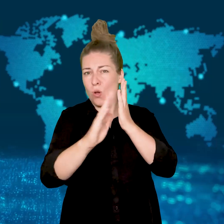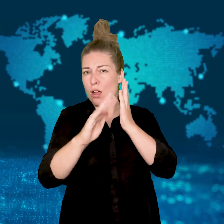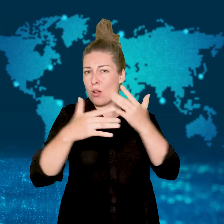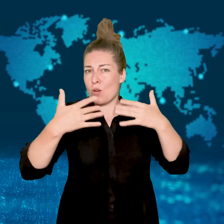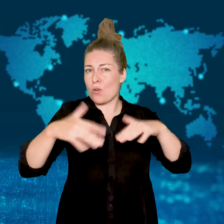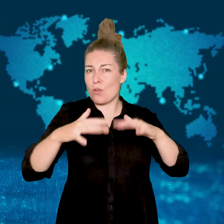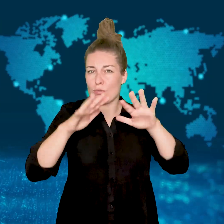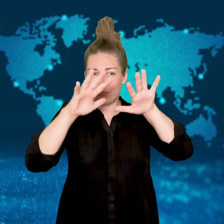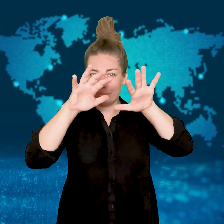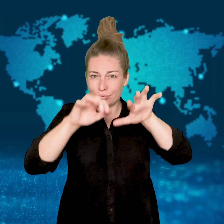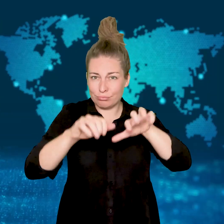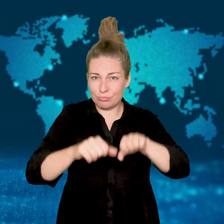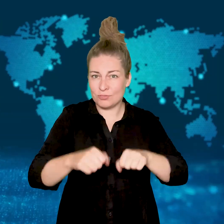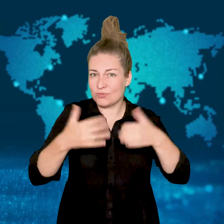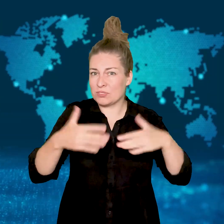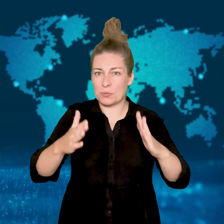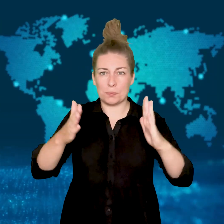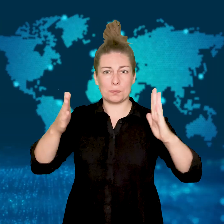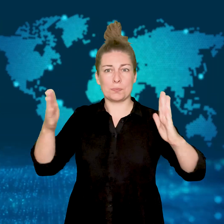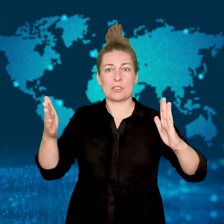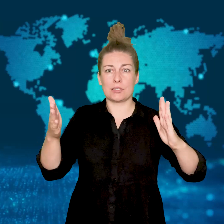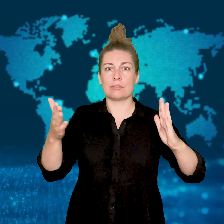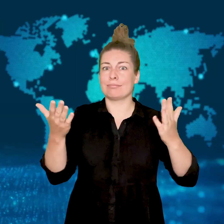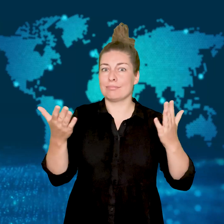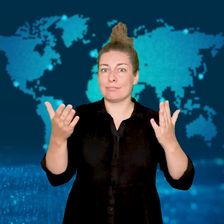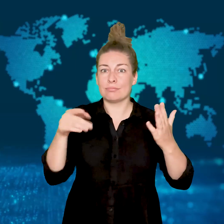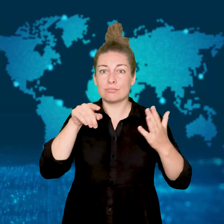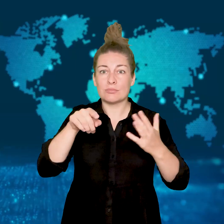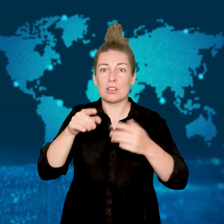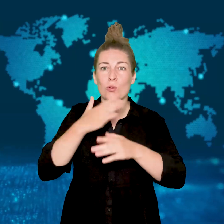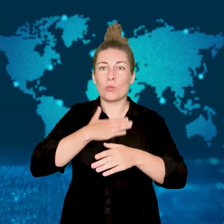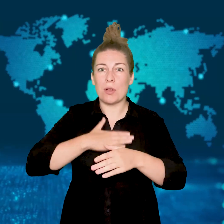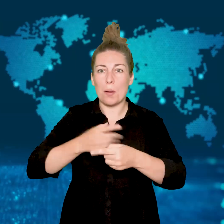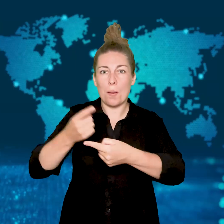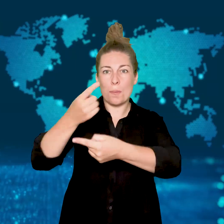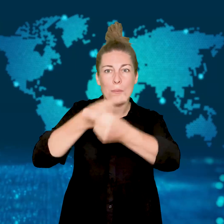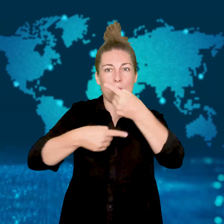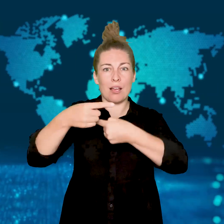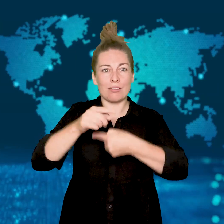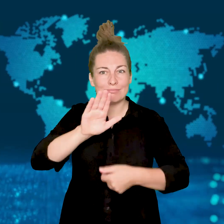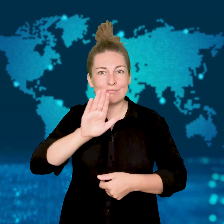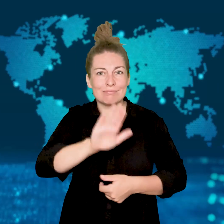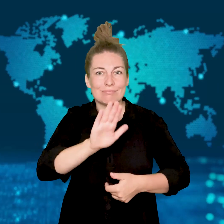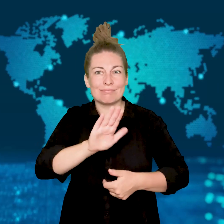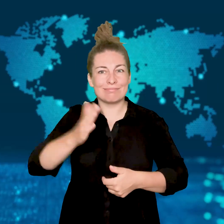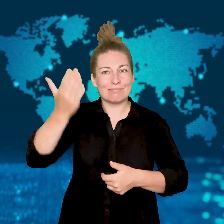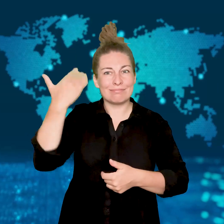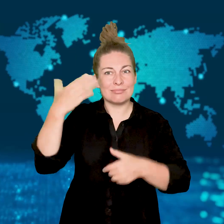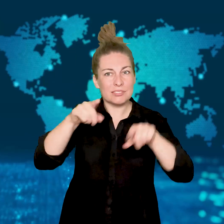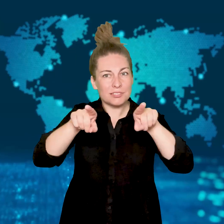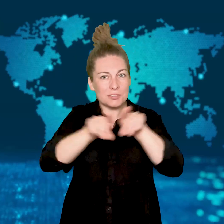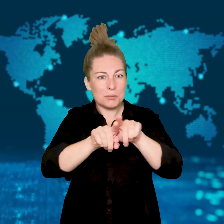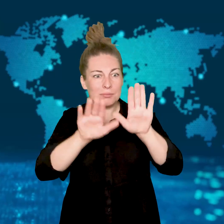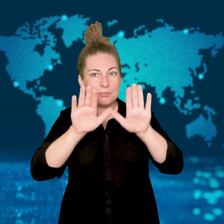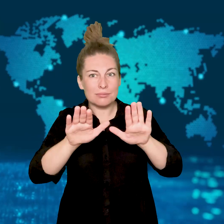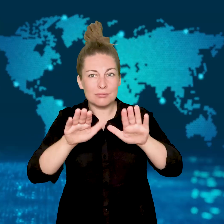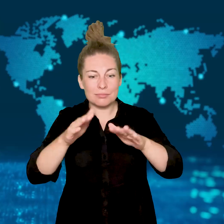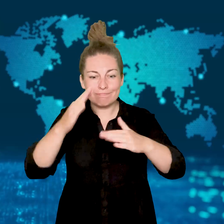The damage may have impacted the integrity and safety of